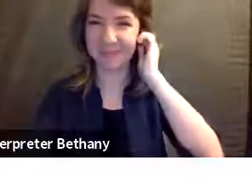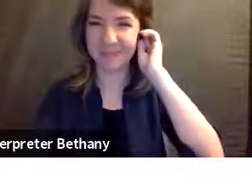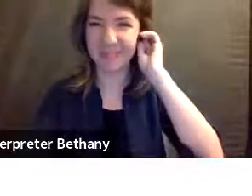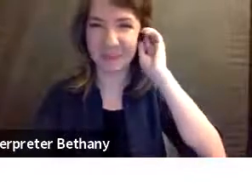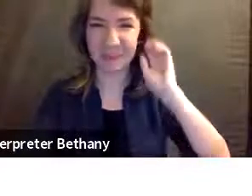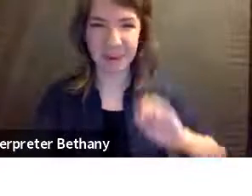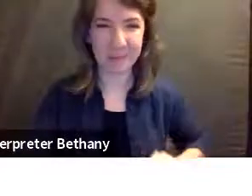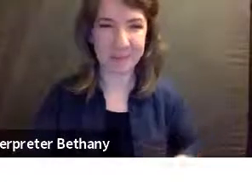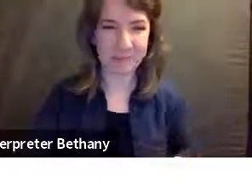Interpreter Bethany: No problem.